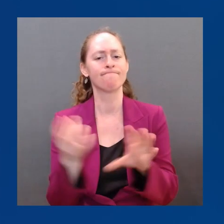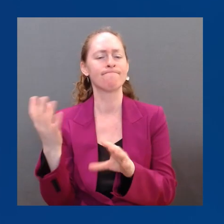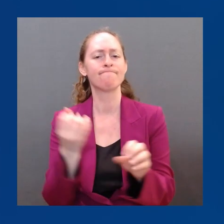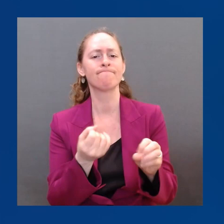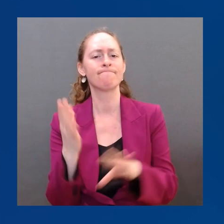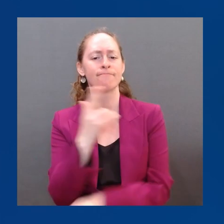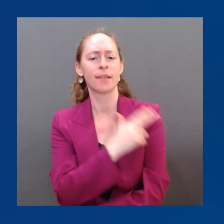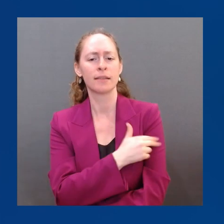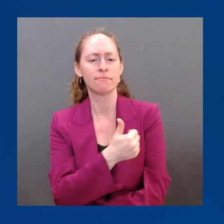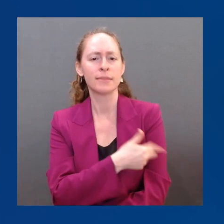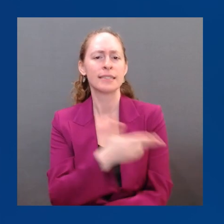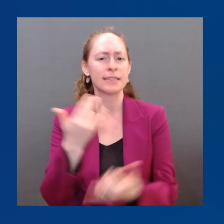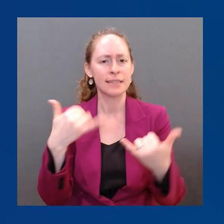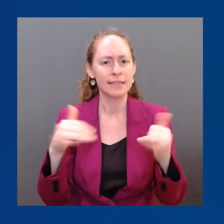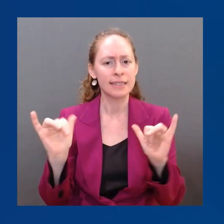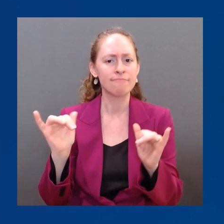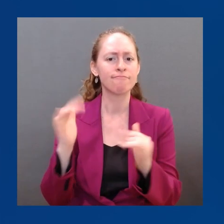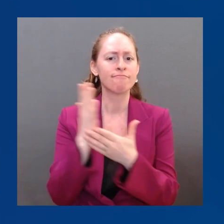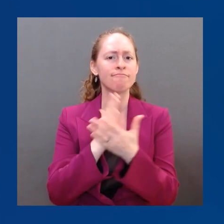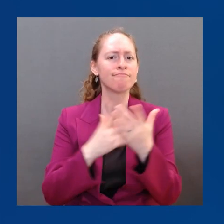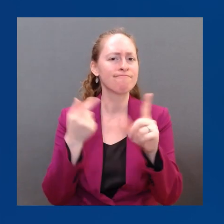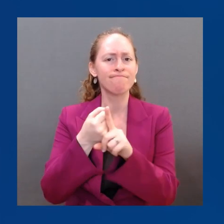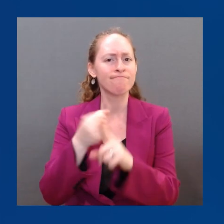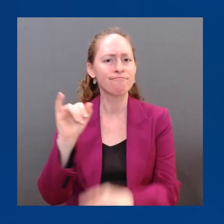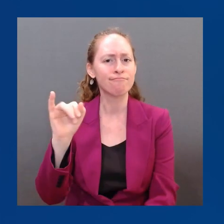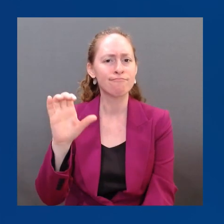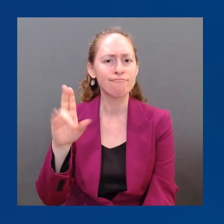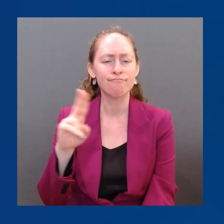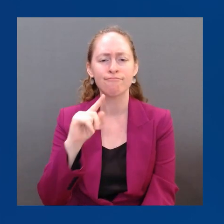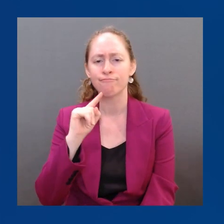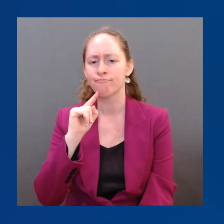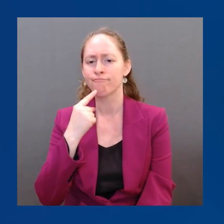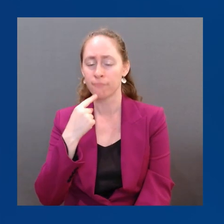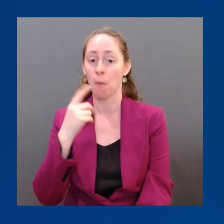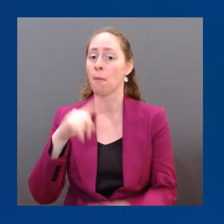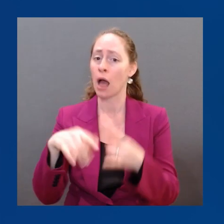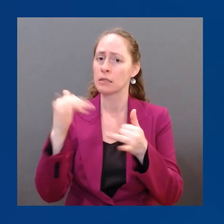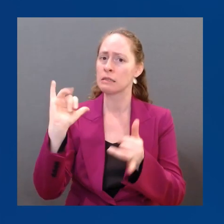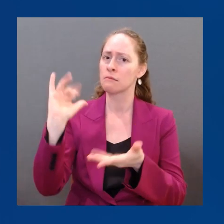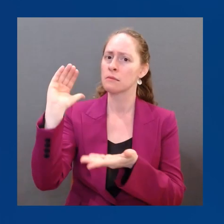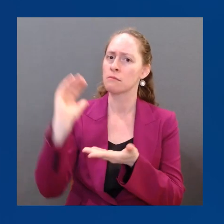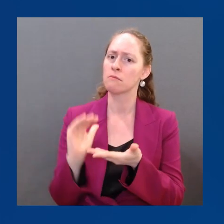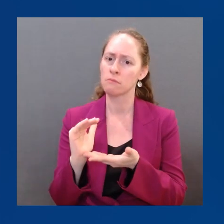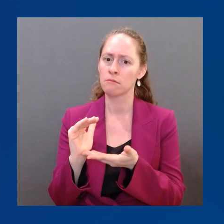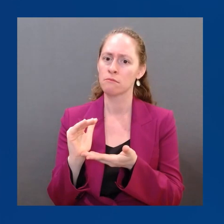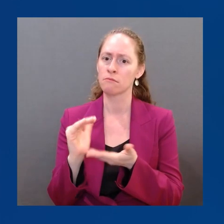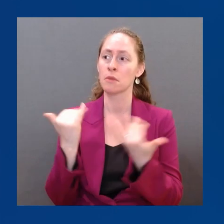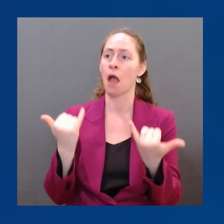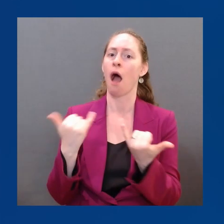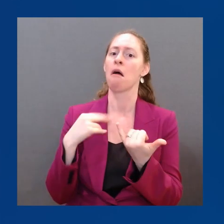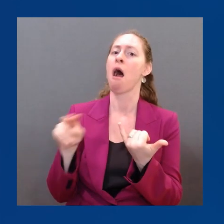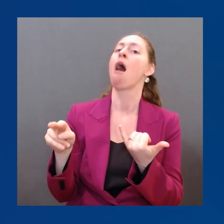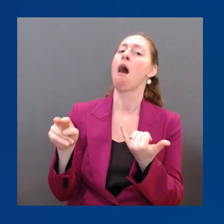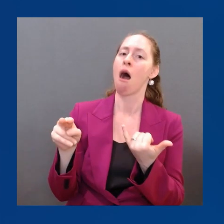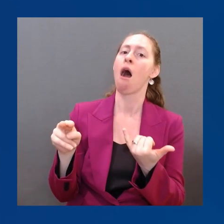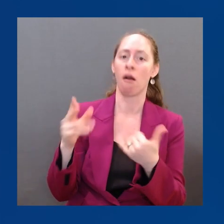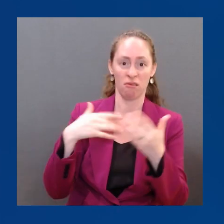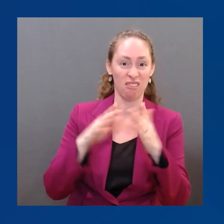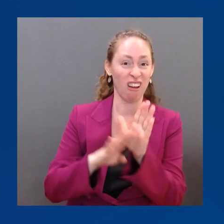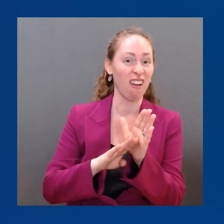admissions is much lower than one -- what one would expect with infections. And then death numbers continue to be low. Obviously, we want to continue to drive that lower.